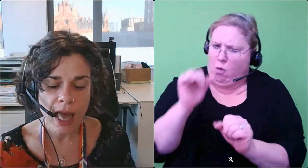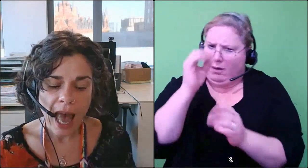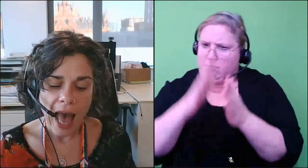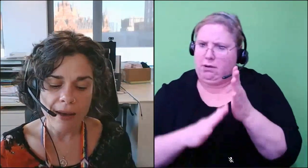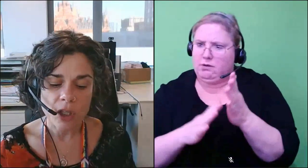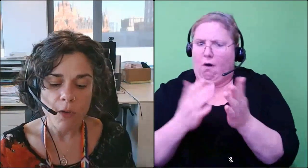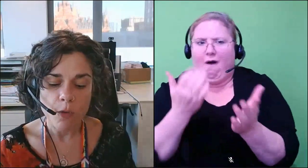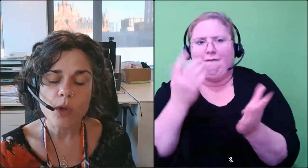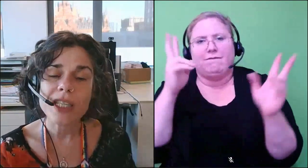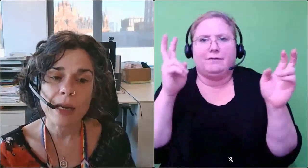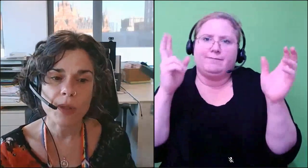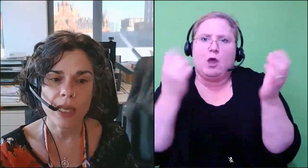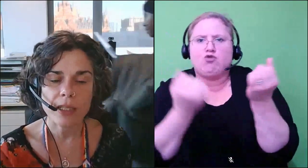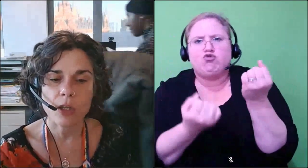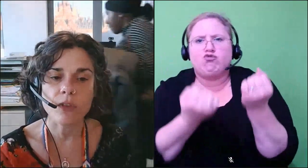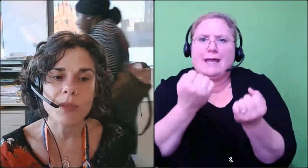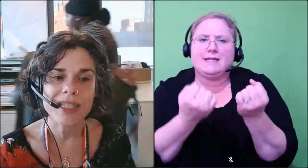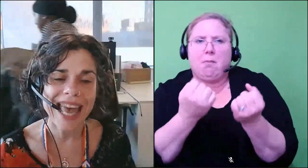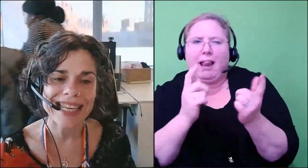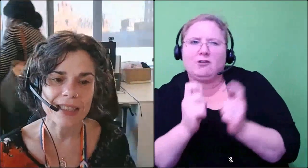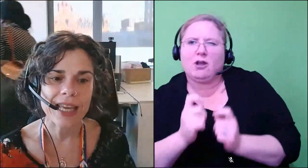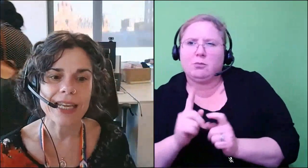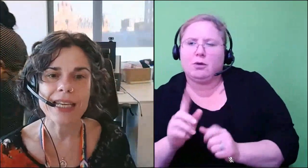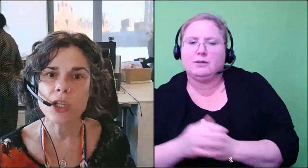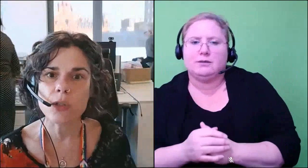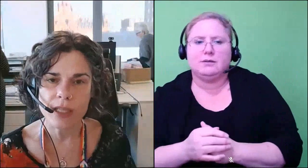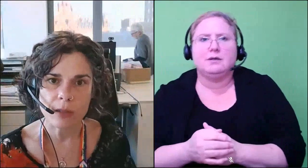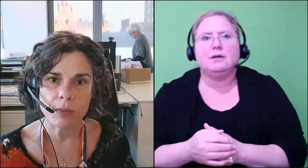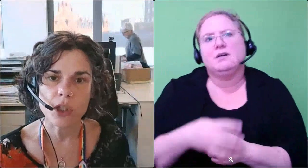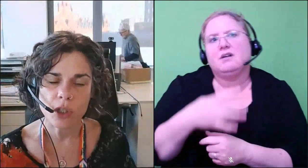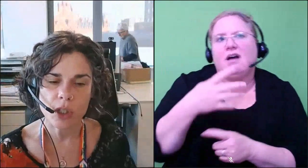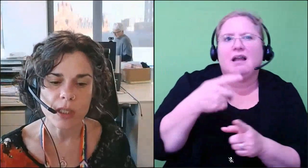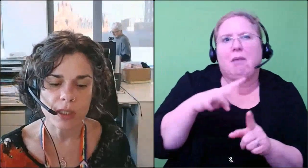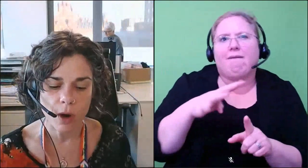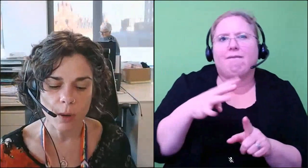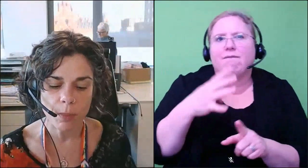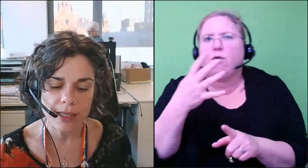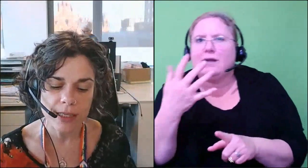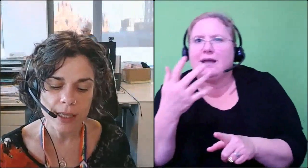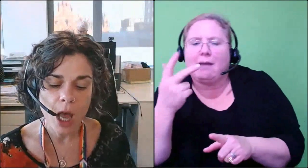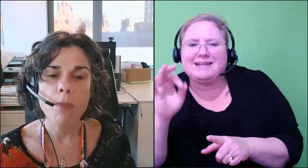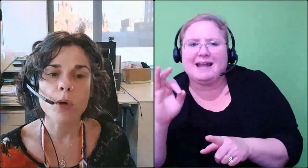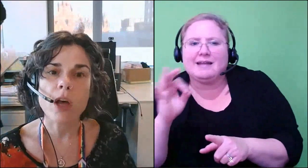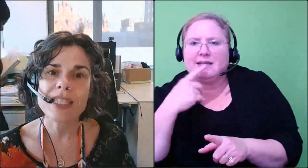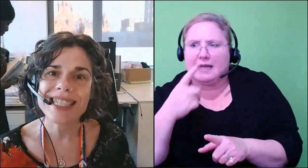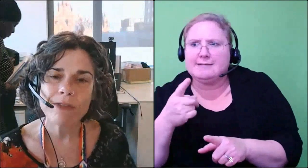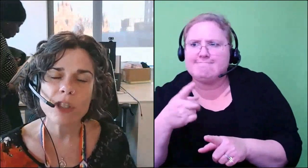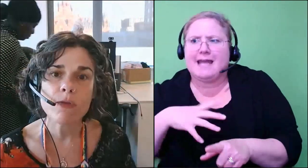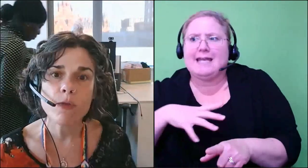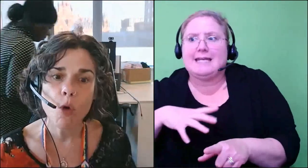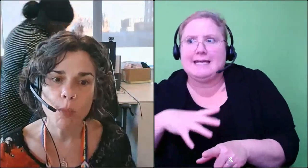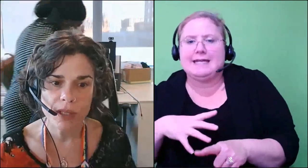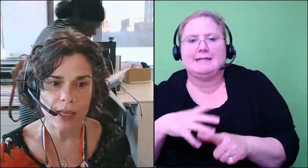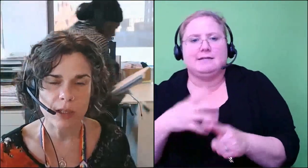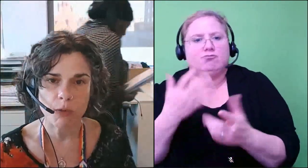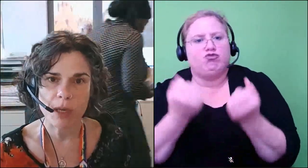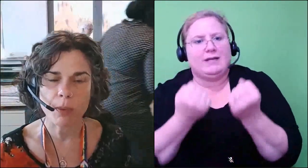And 48% of them said that they needed reasonable adjustments in the workplace, but 74% of people